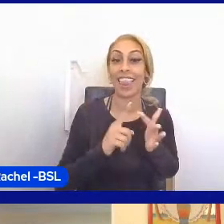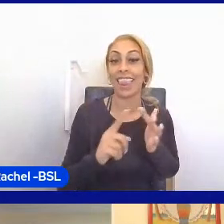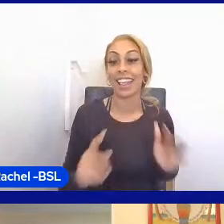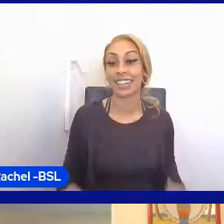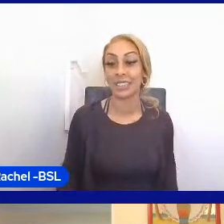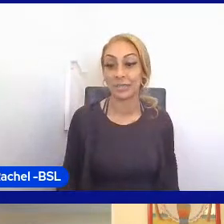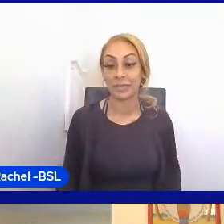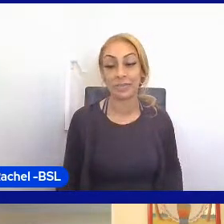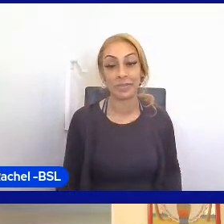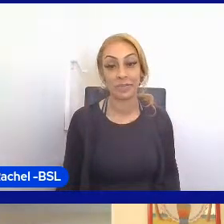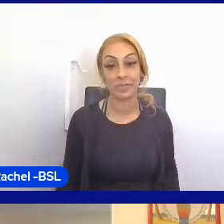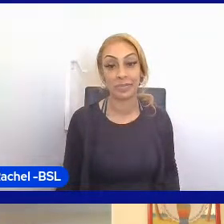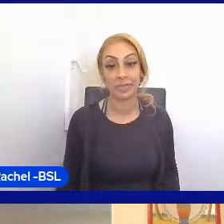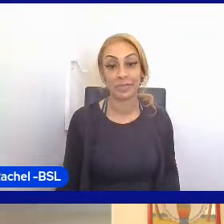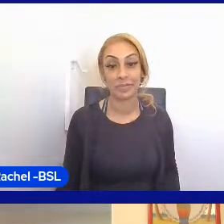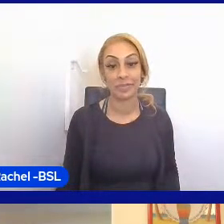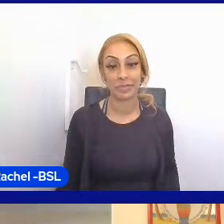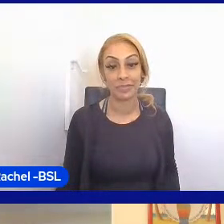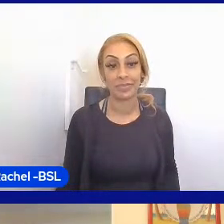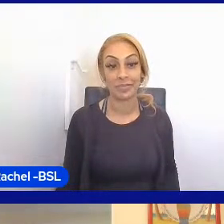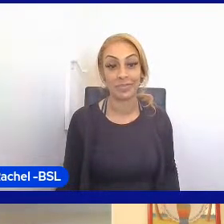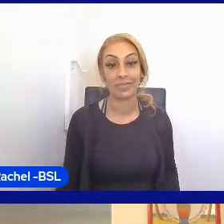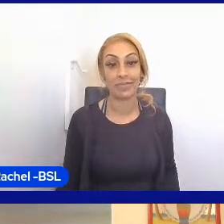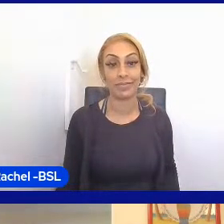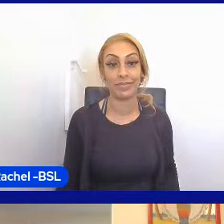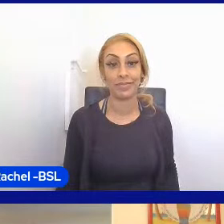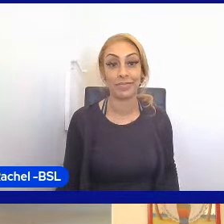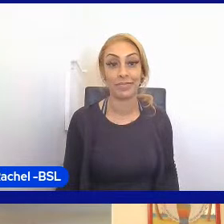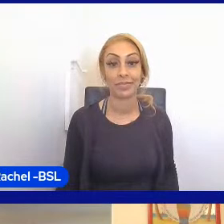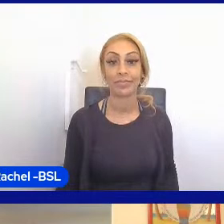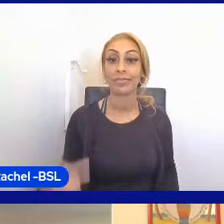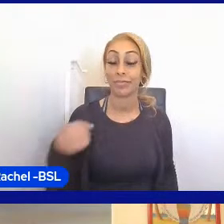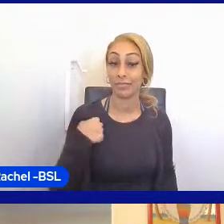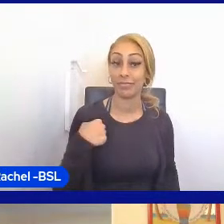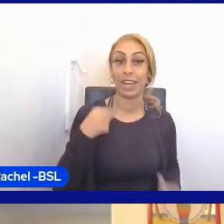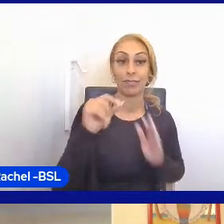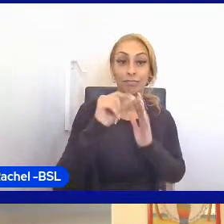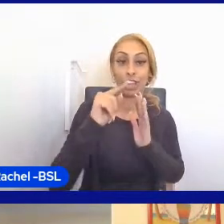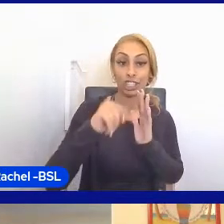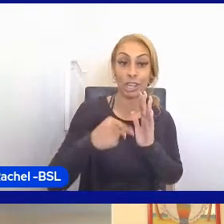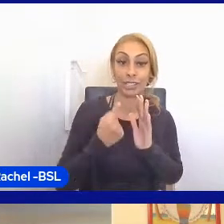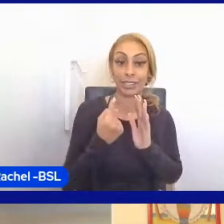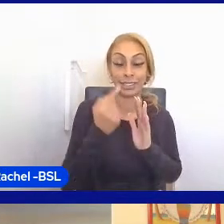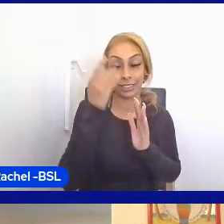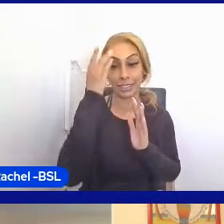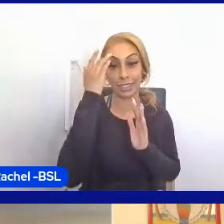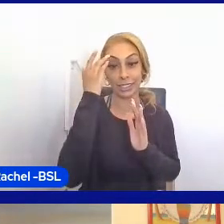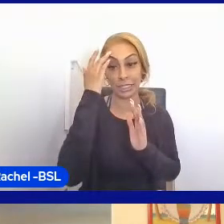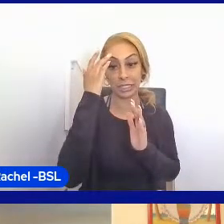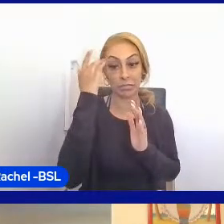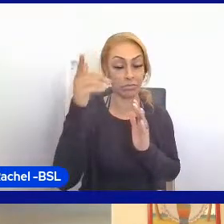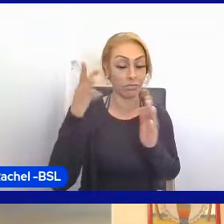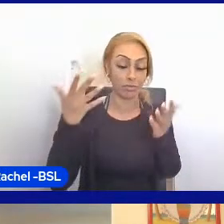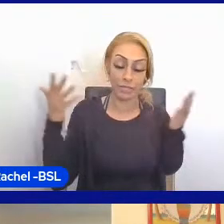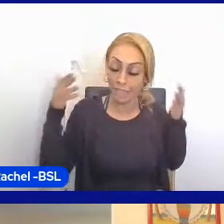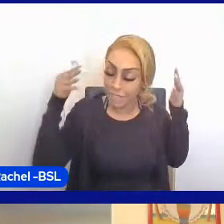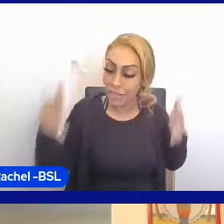what your onward journey is as they say on railways. Michelle, what is next for you with this AR version?